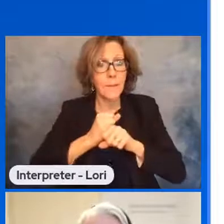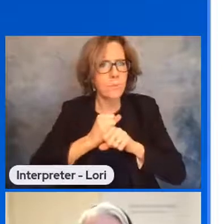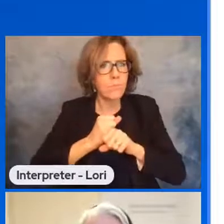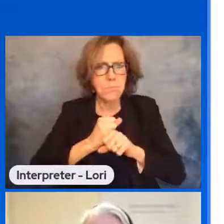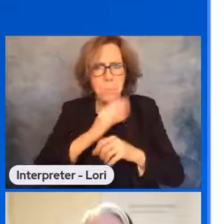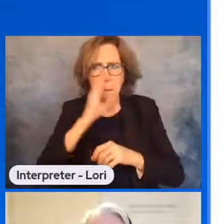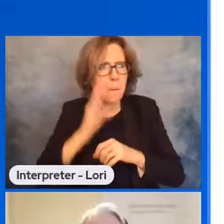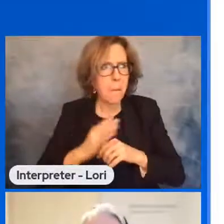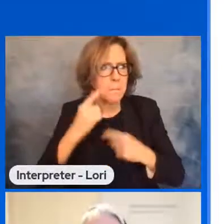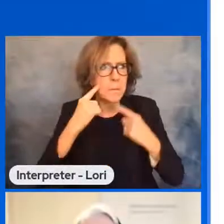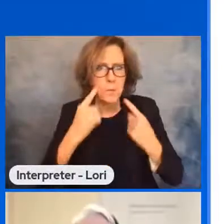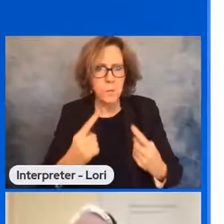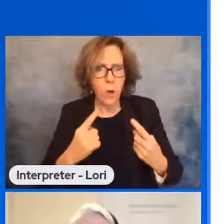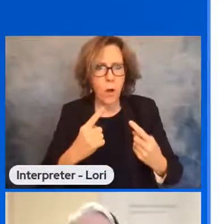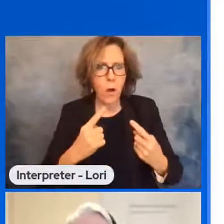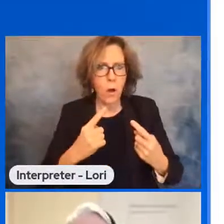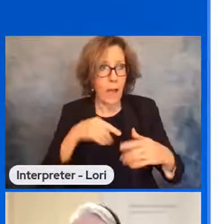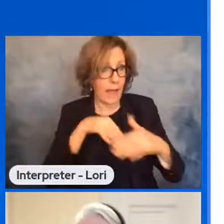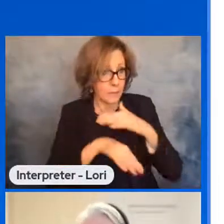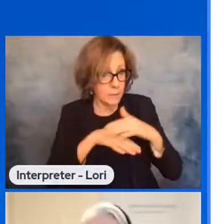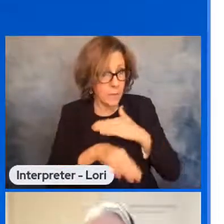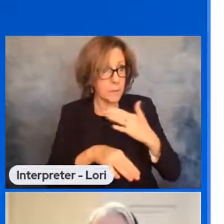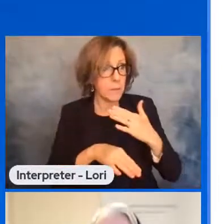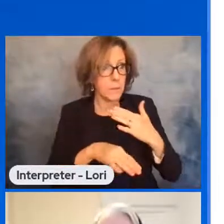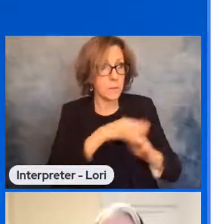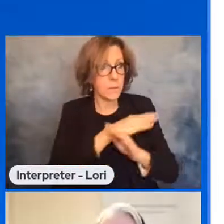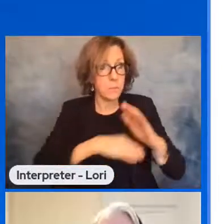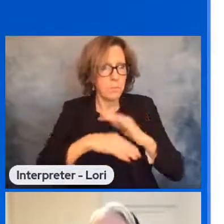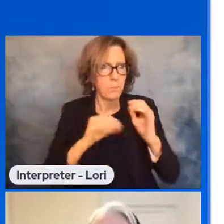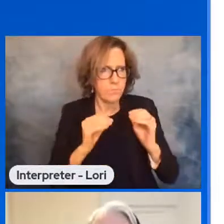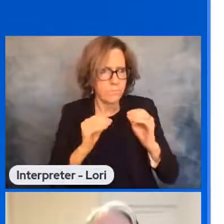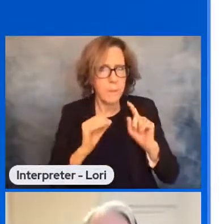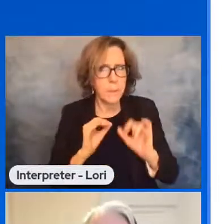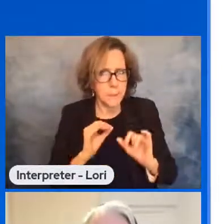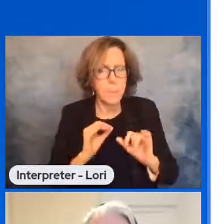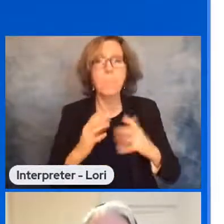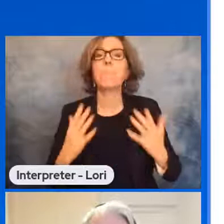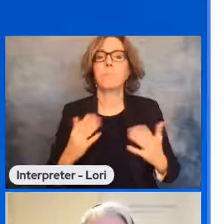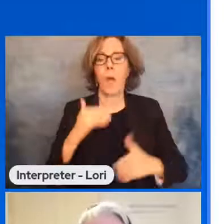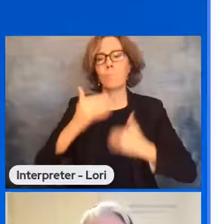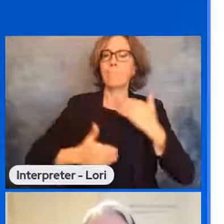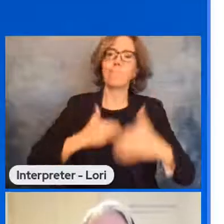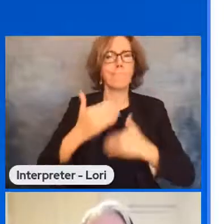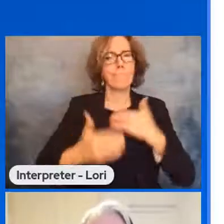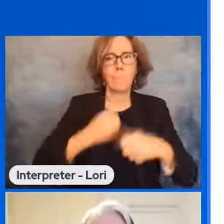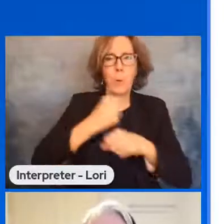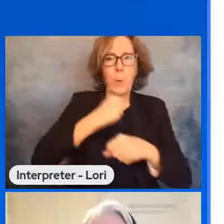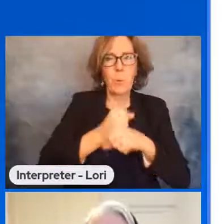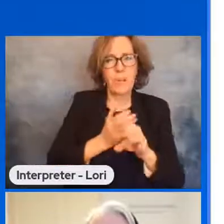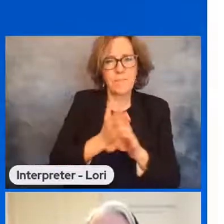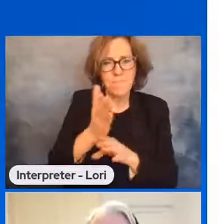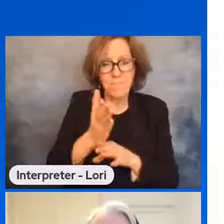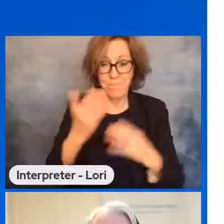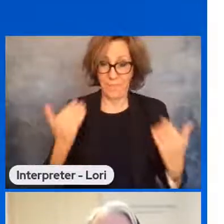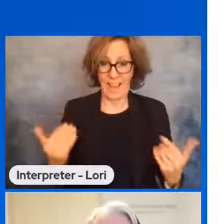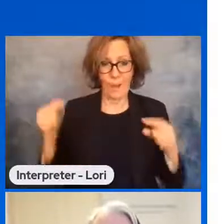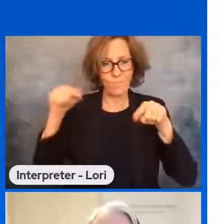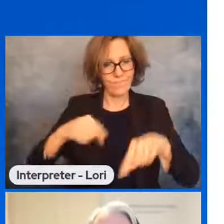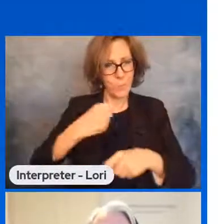to make it a Google 20%. I took it on, and it's taken me to where I am now today here in London.